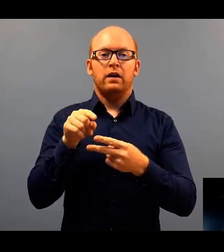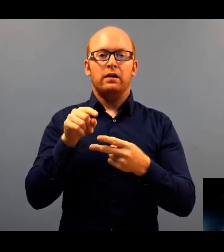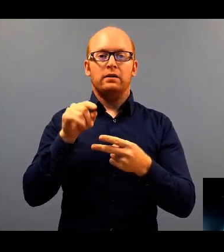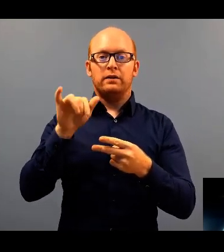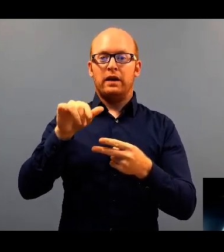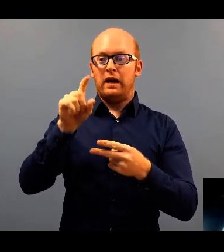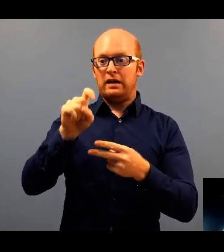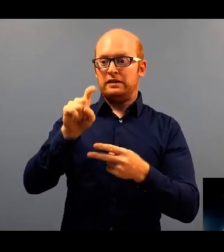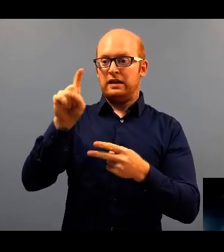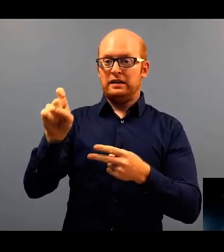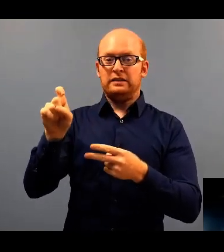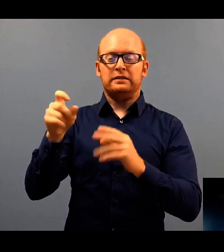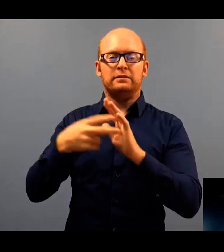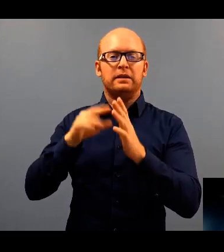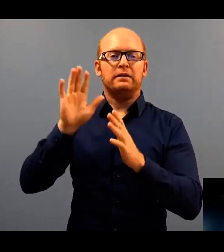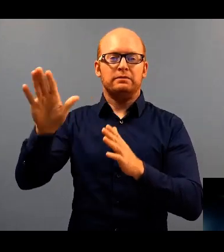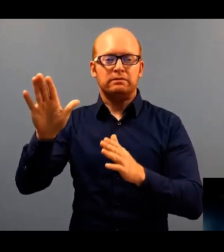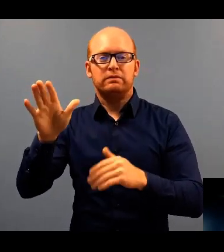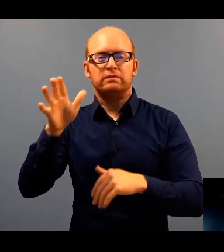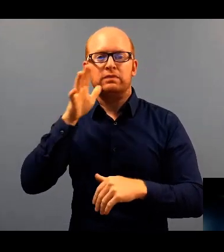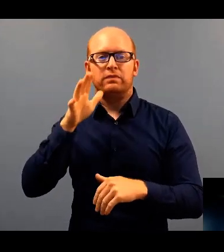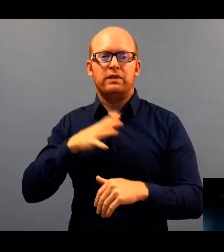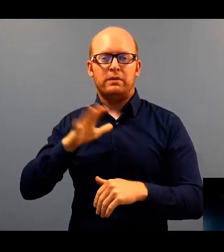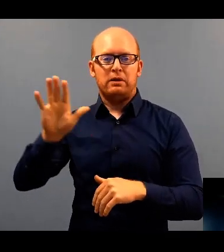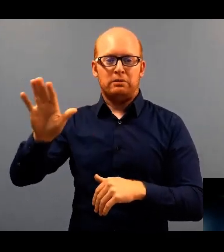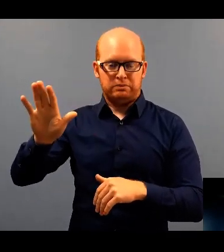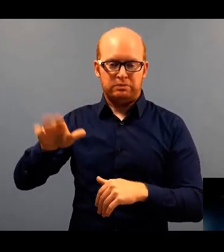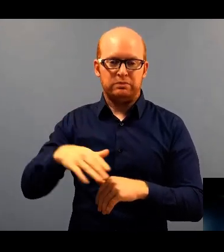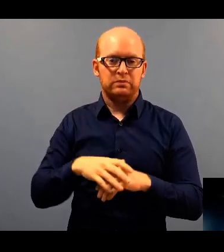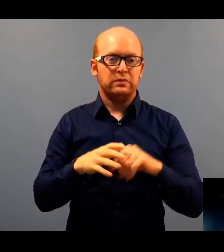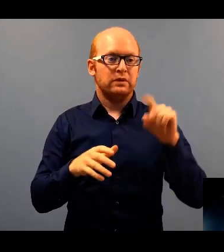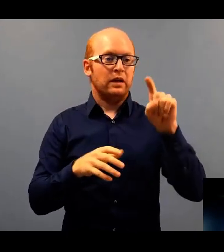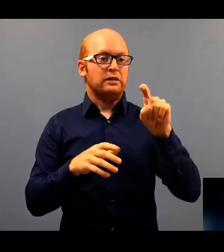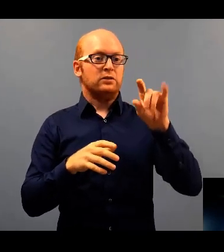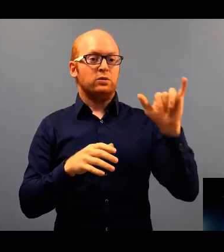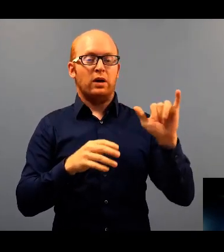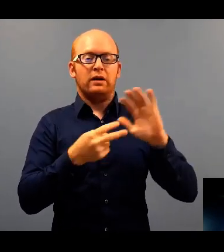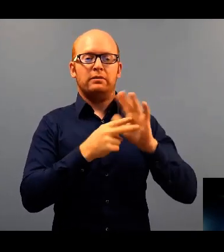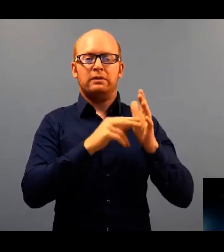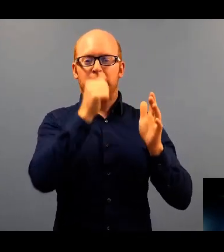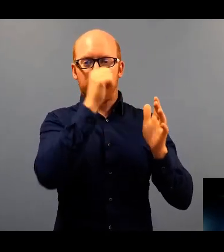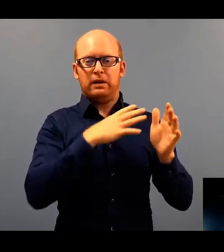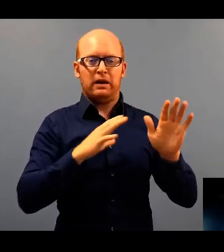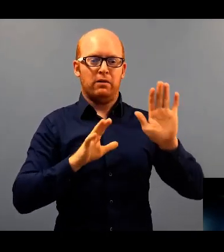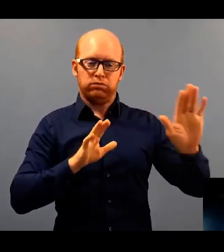The last pair of chromosomes are the sex-determined chromosomes, X and Y. Because this patient is a woman,